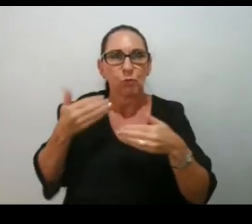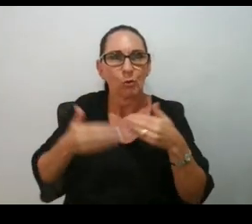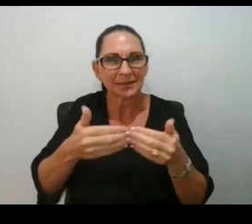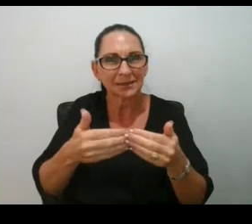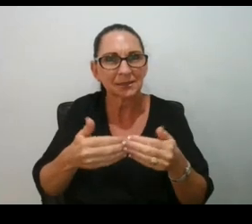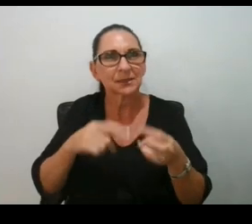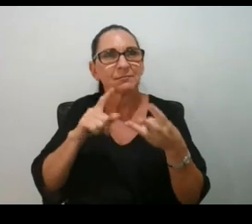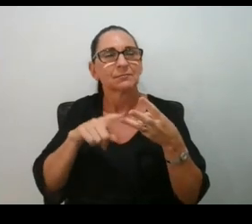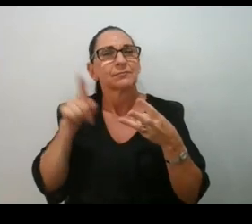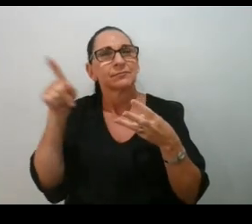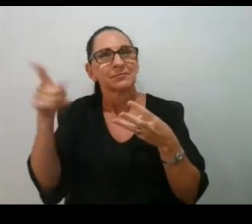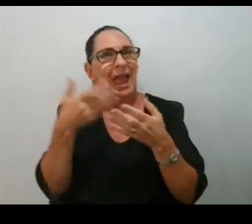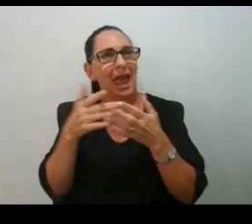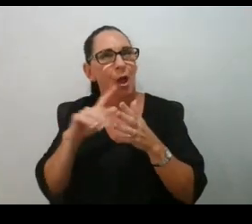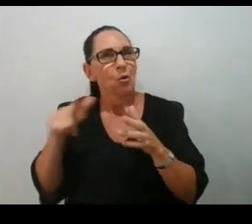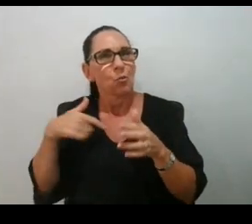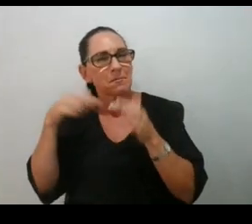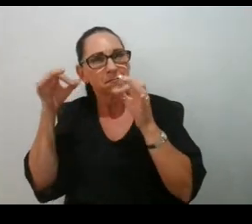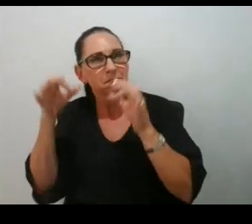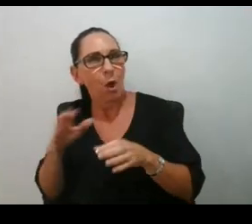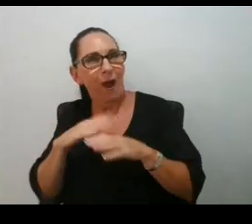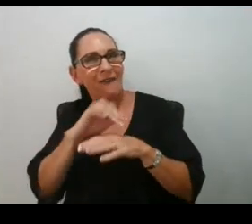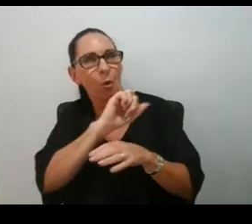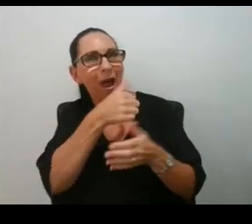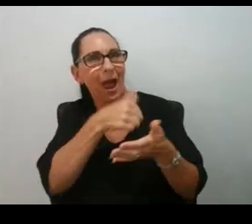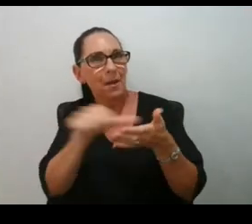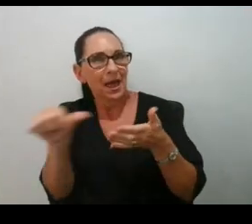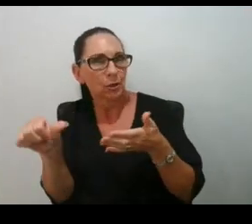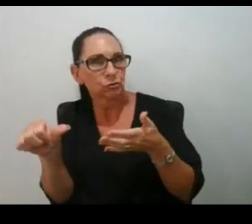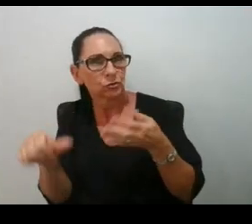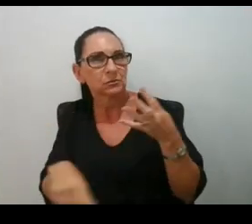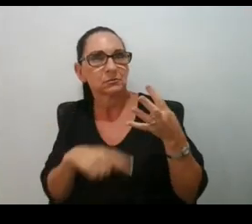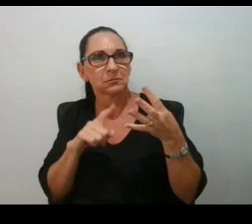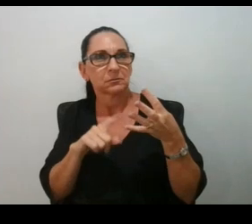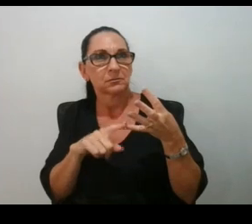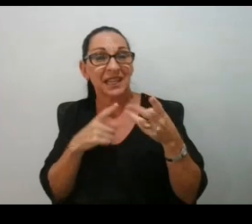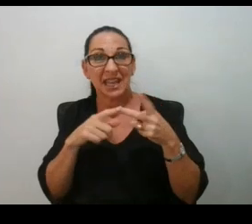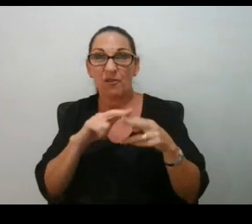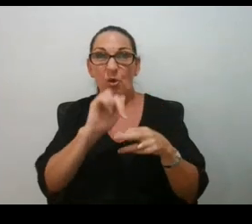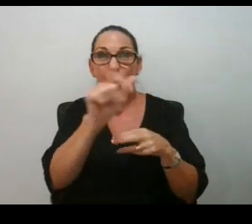what to do if you determine that your client has some special circumstances and we'll talk through